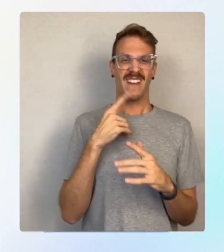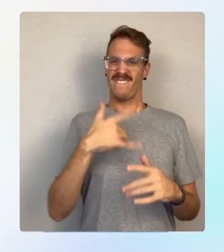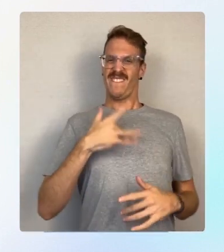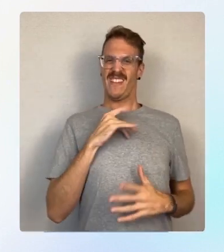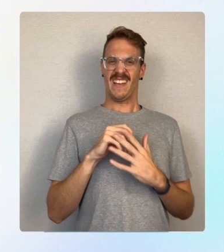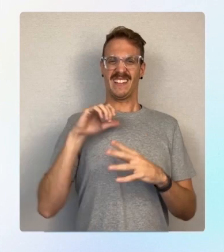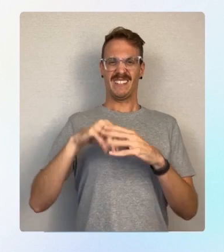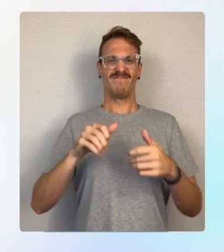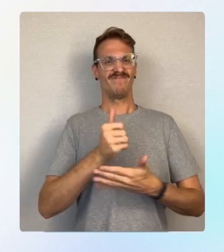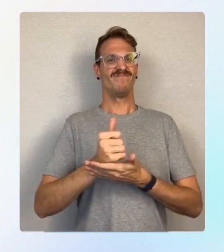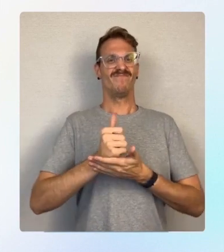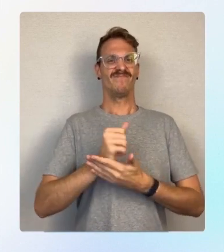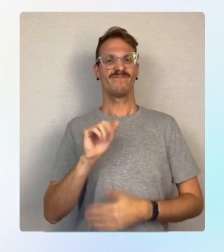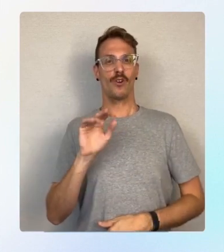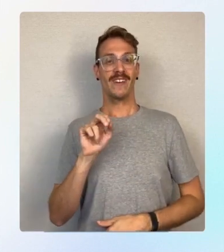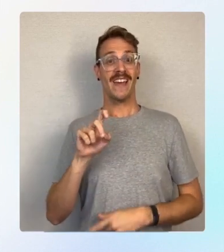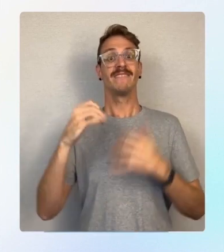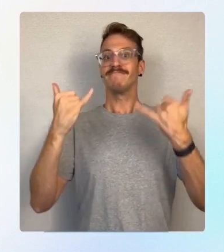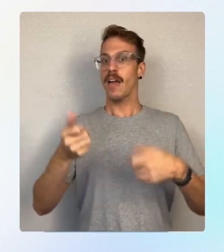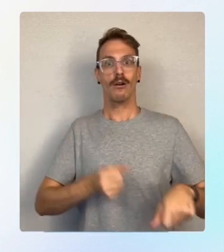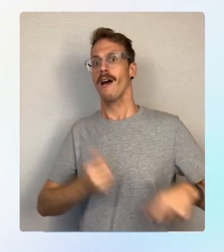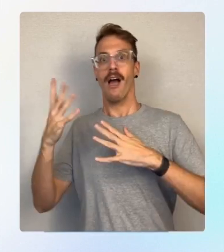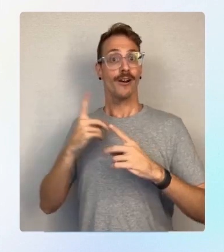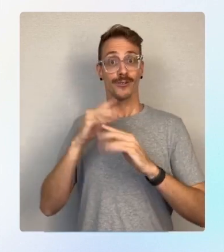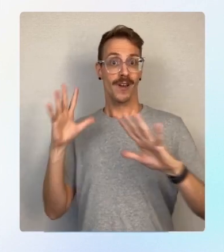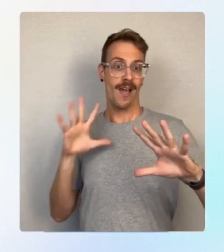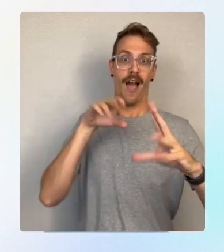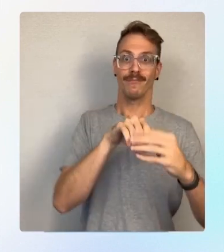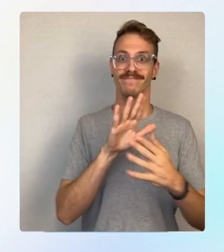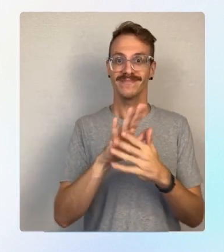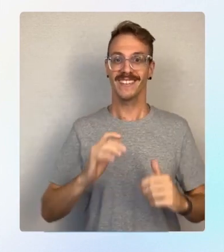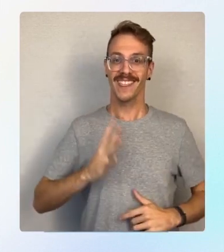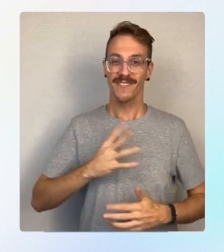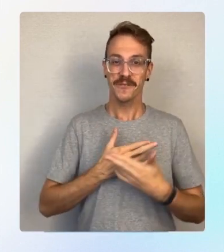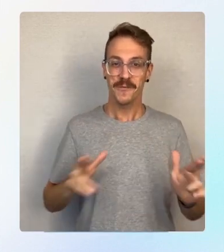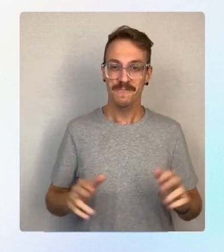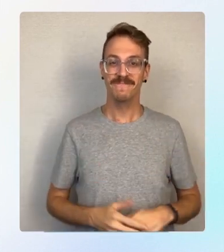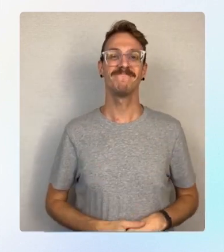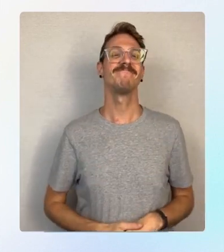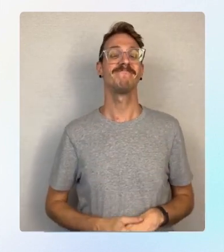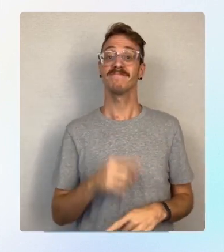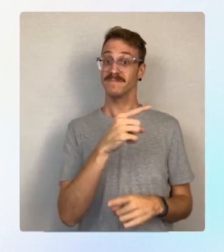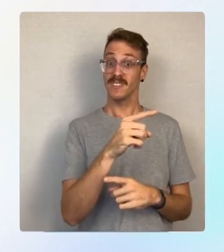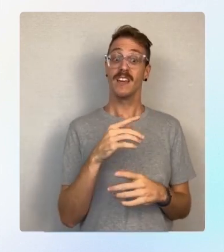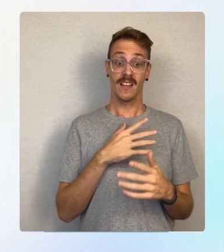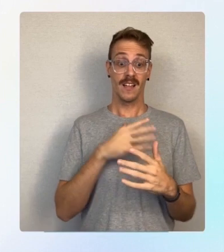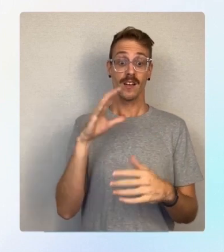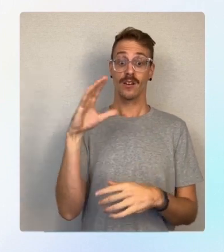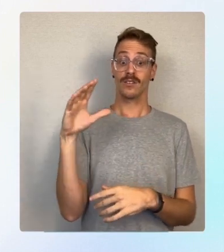into peoples' living rooms. More specifically, Shared Spatial Anchors builds on the Spatial Anchors API